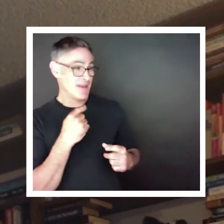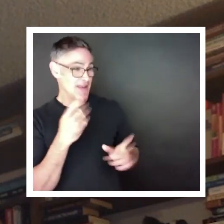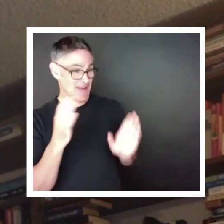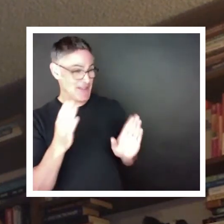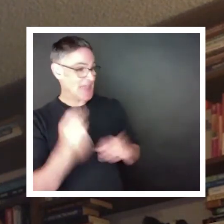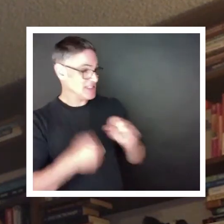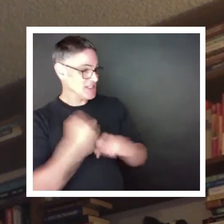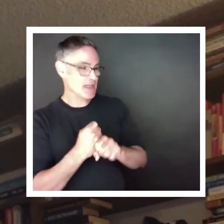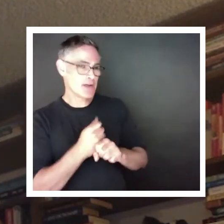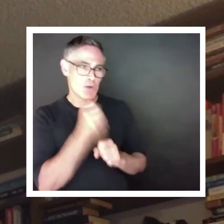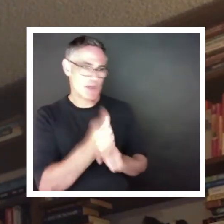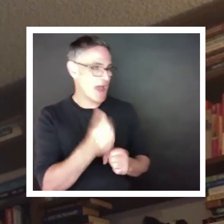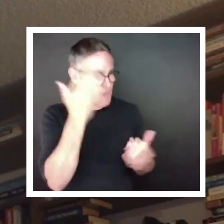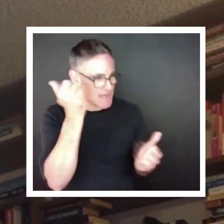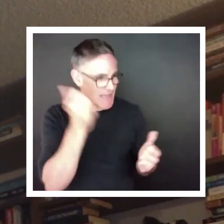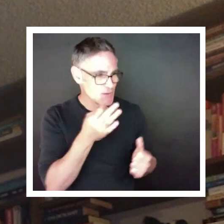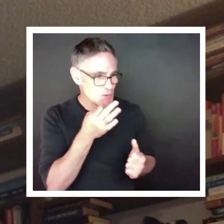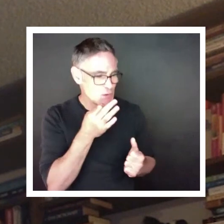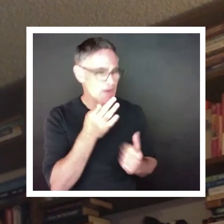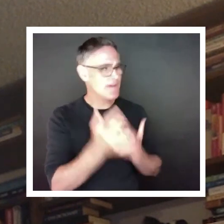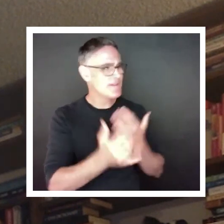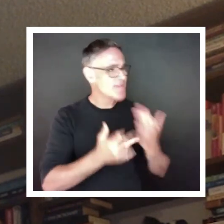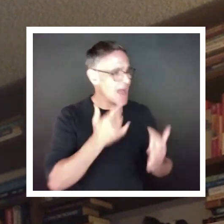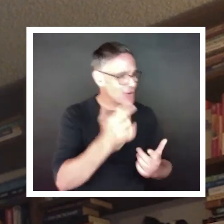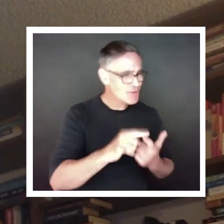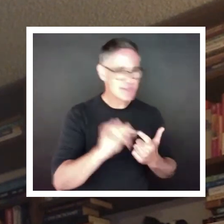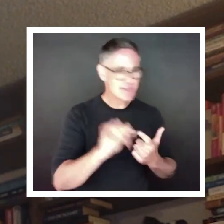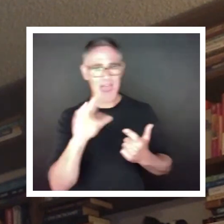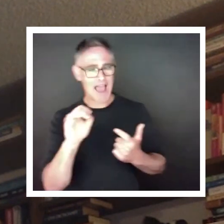Through devastating wildfires, ice storms and power outages,